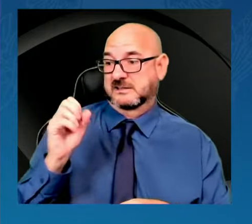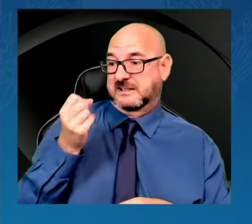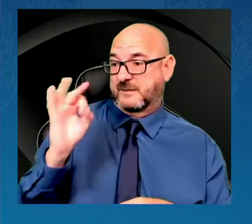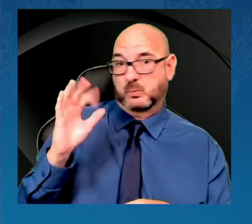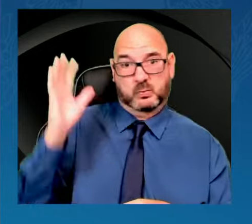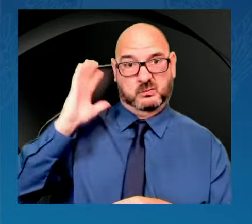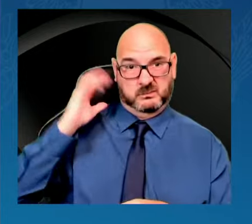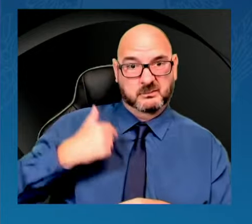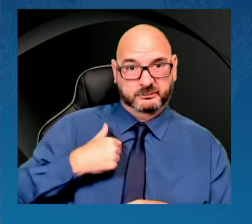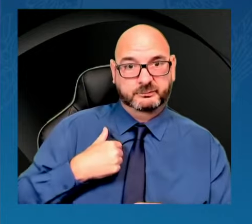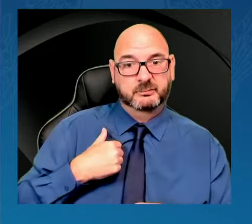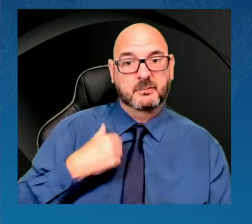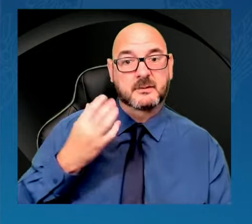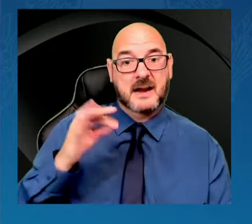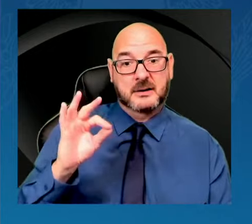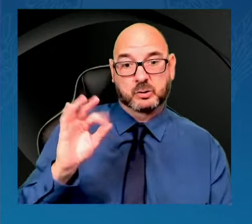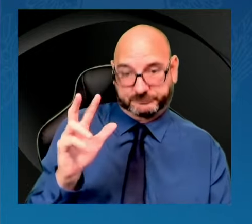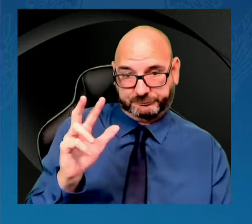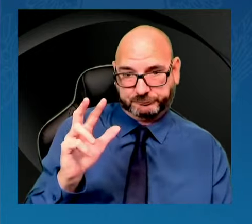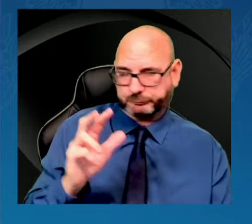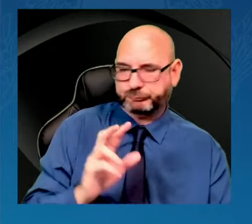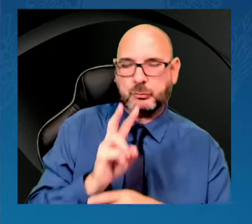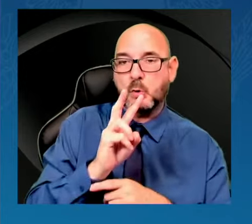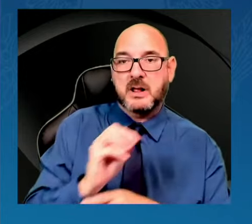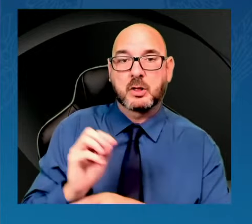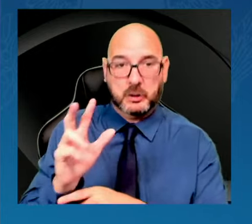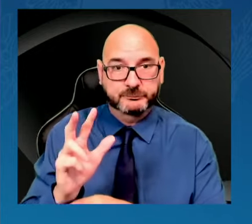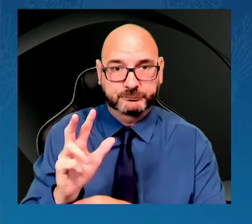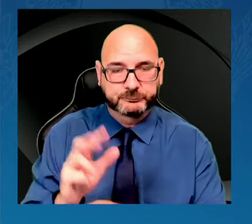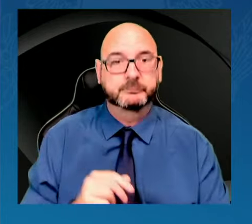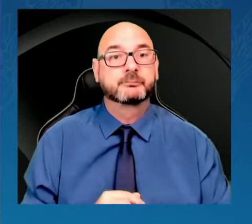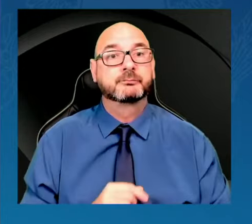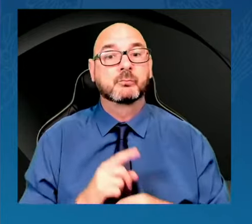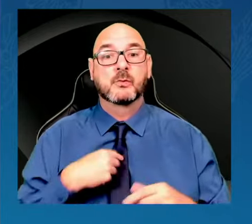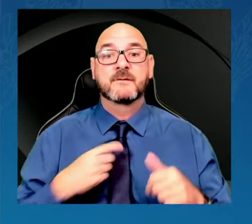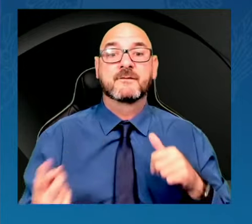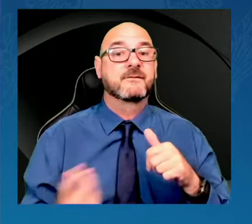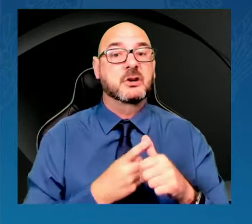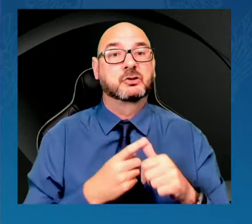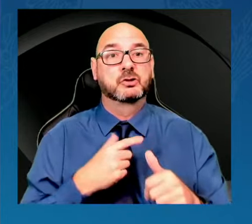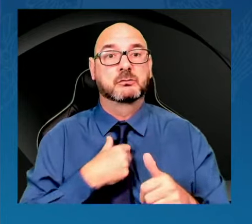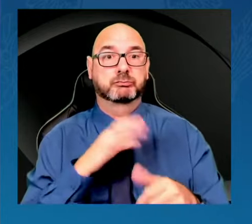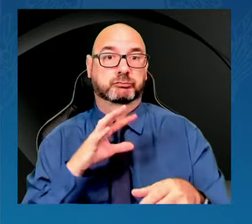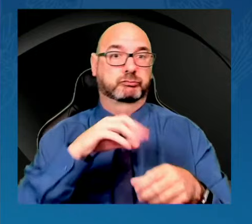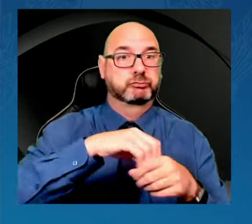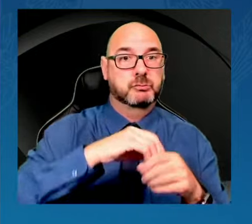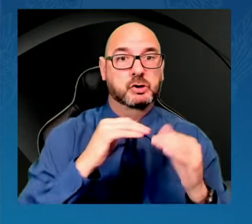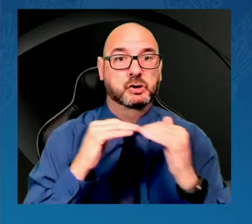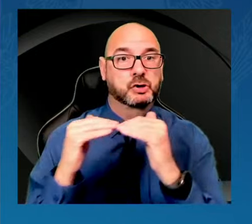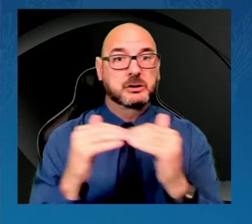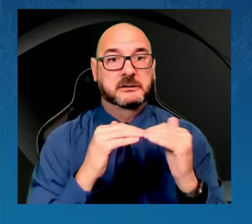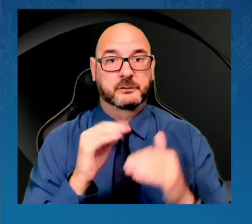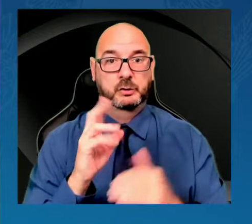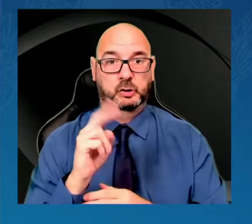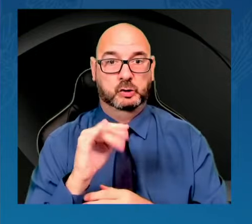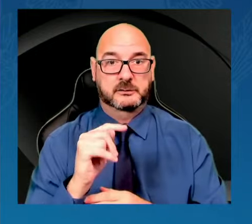I created one of the first environmental justice units of any DA's office in the country, in large part because at the time,